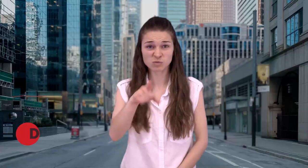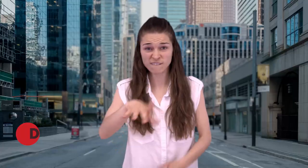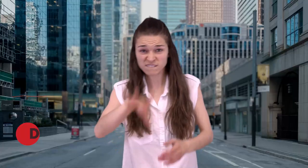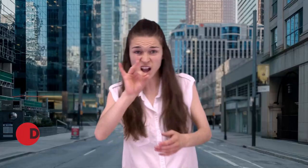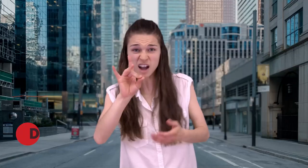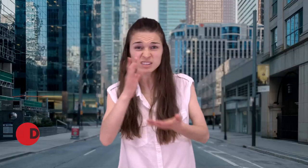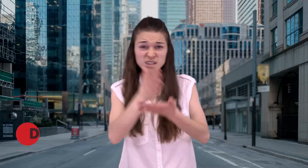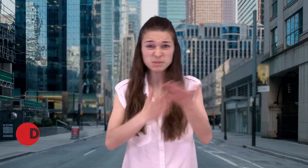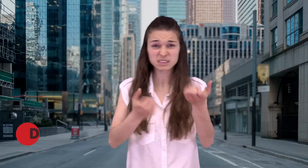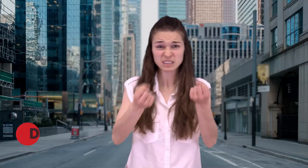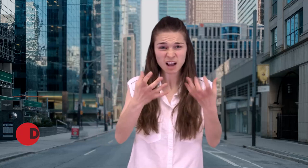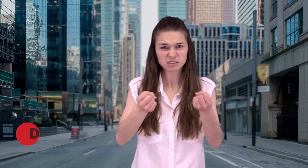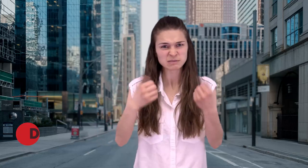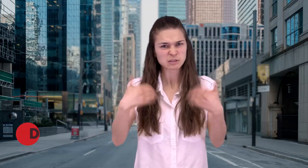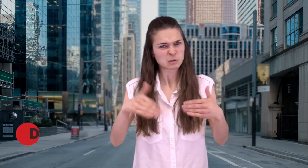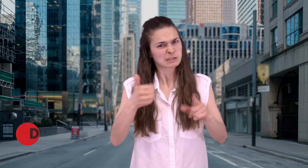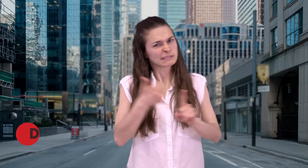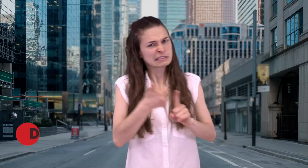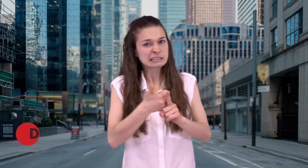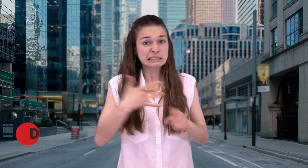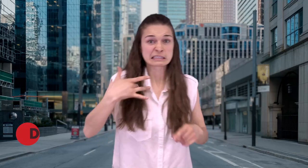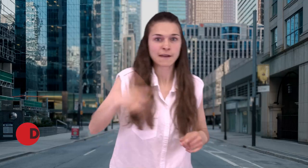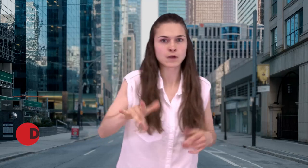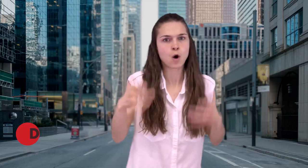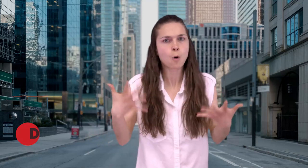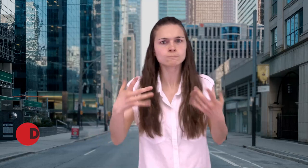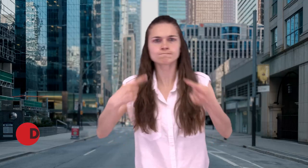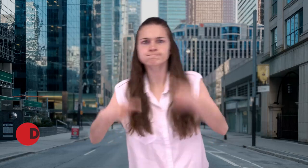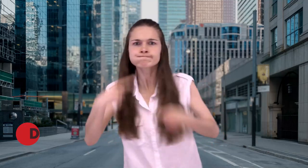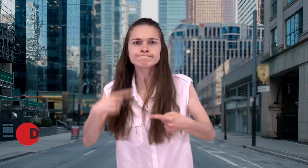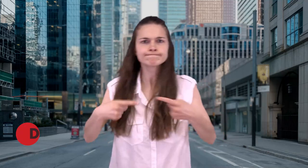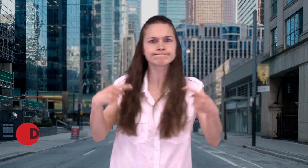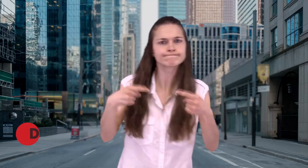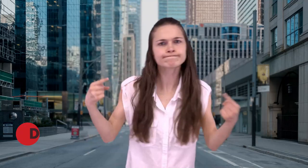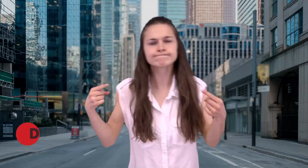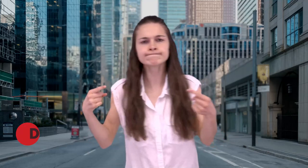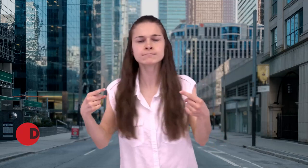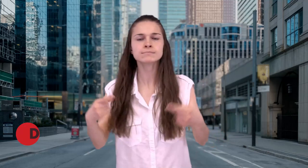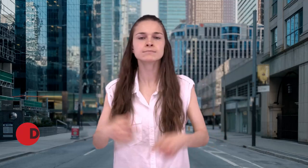[Nicole]: Did you find signs that were sensitive or controversial?